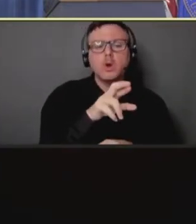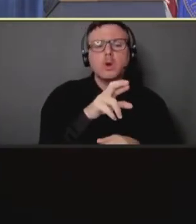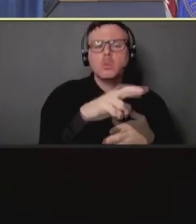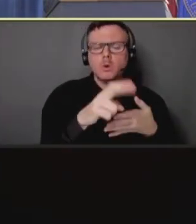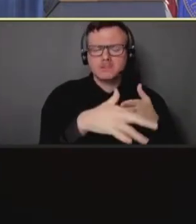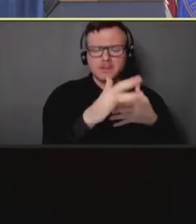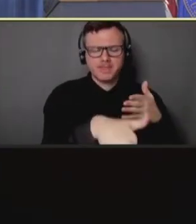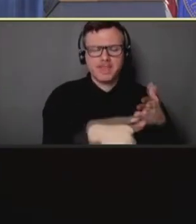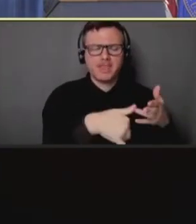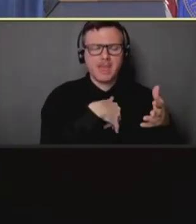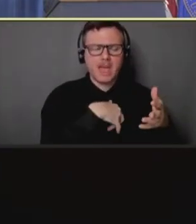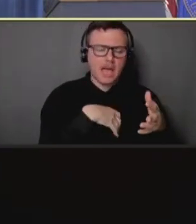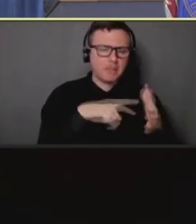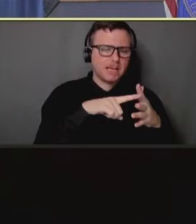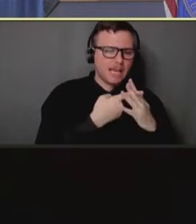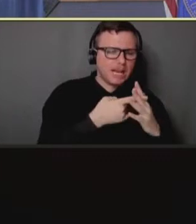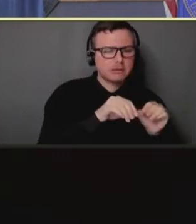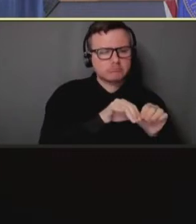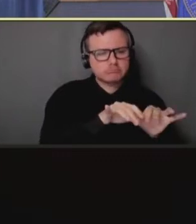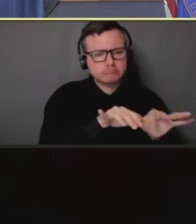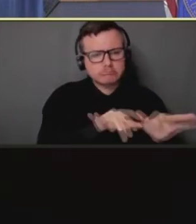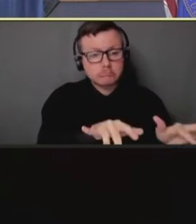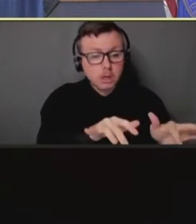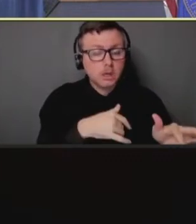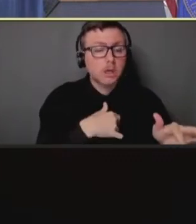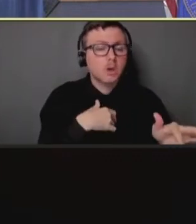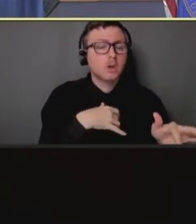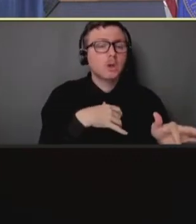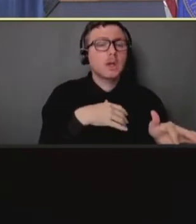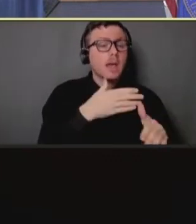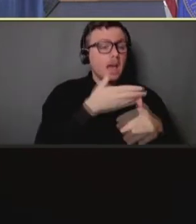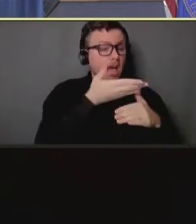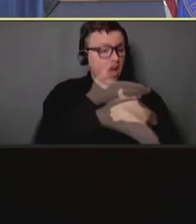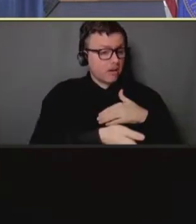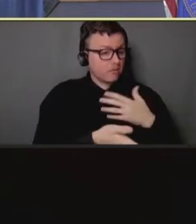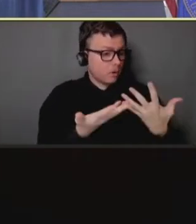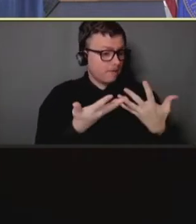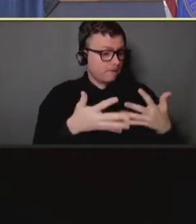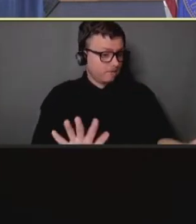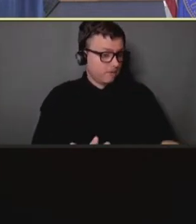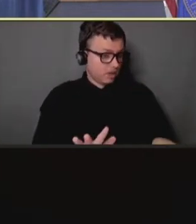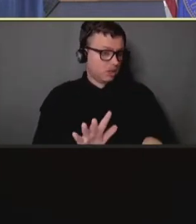But just to say that, shortly after that vaccine had been introduced, it was about six years,